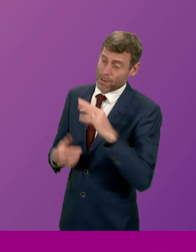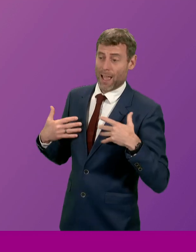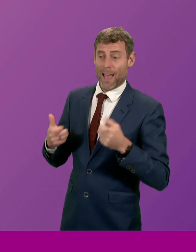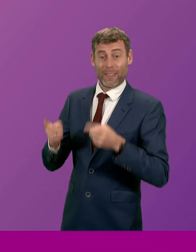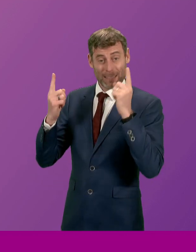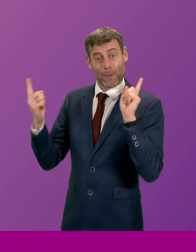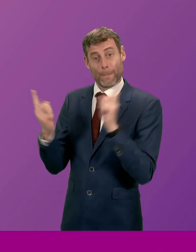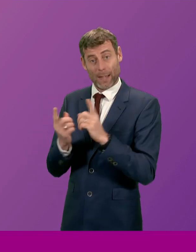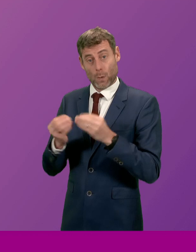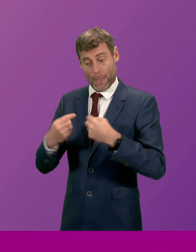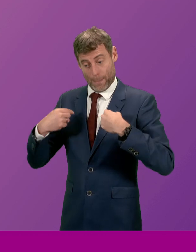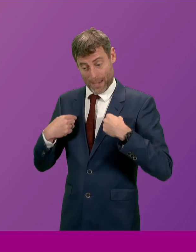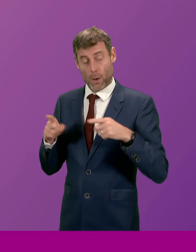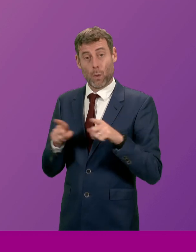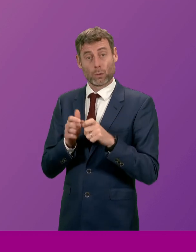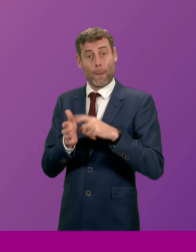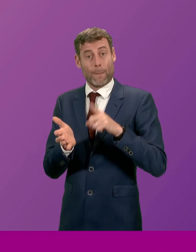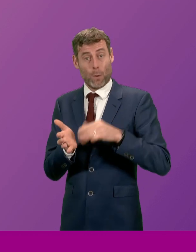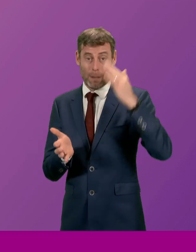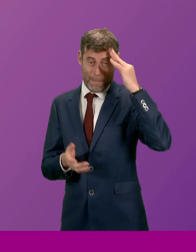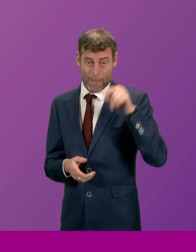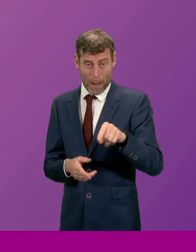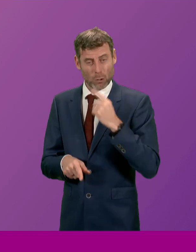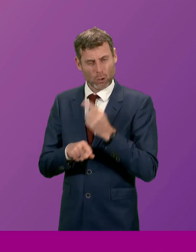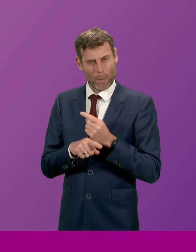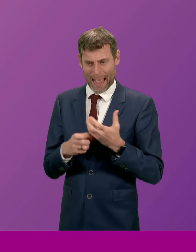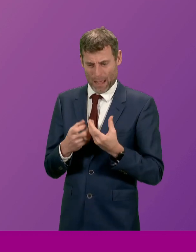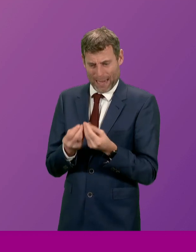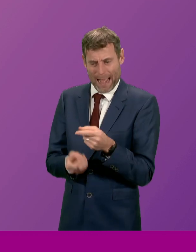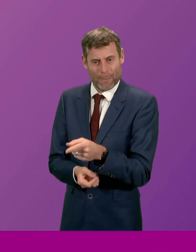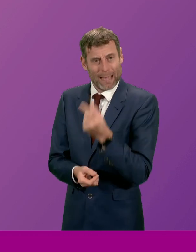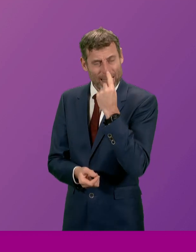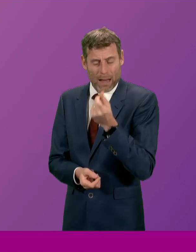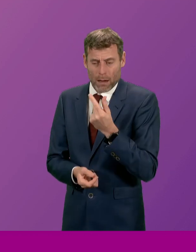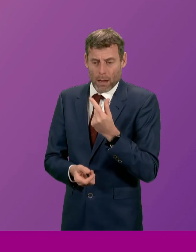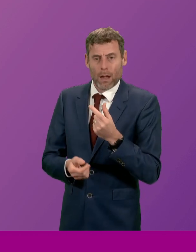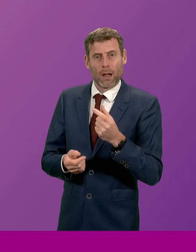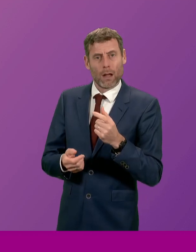me and Cole’s mum to explore all possible options to get Cole the support that he needs?